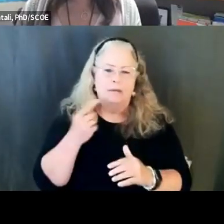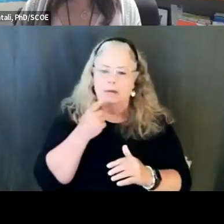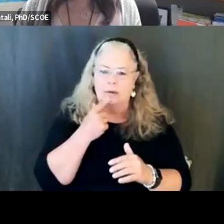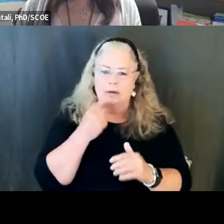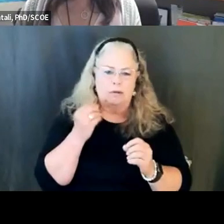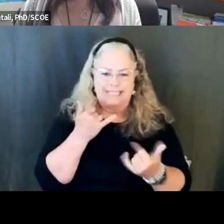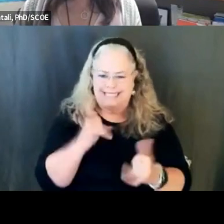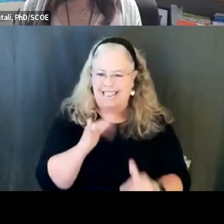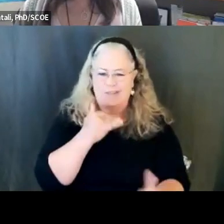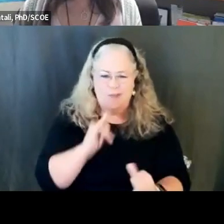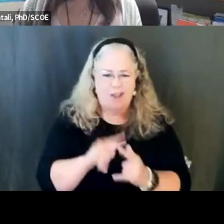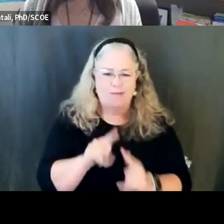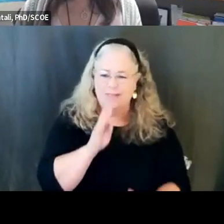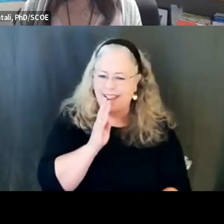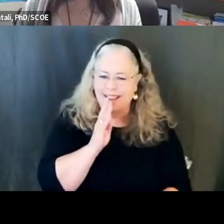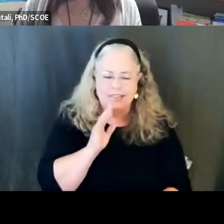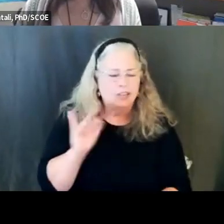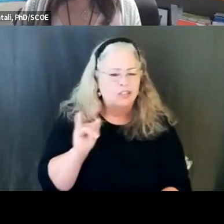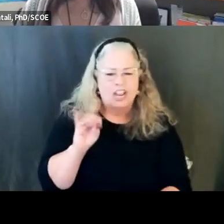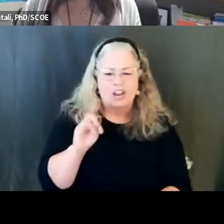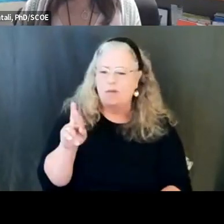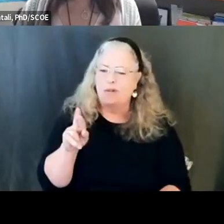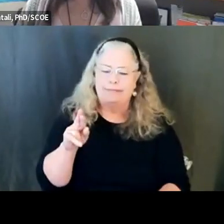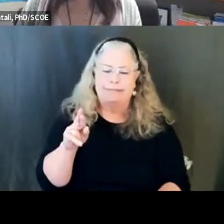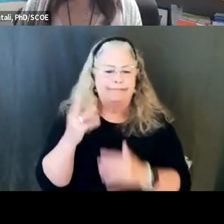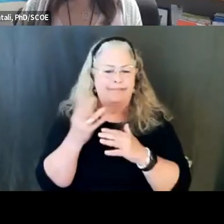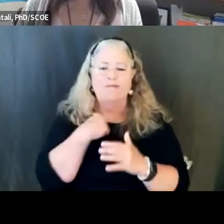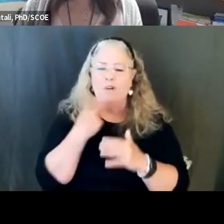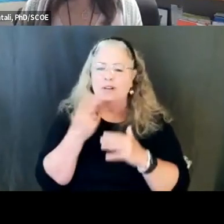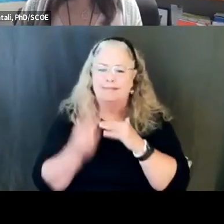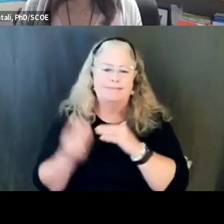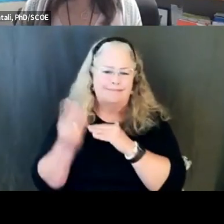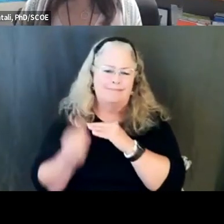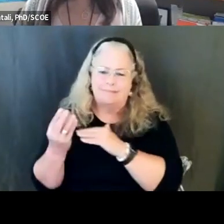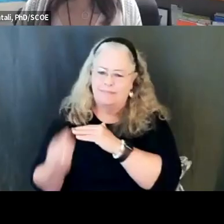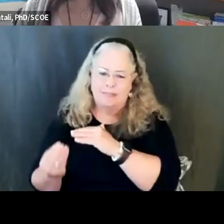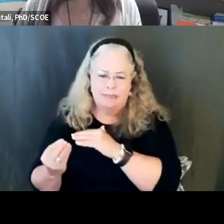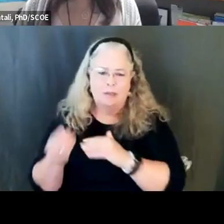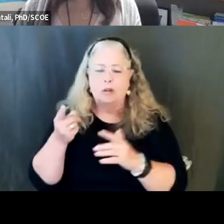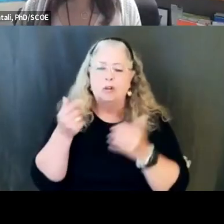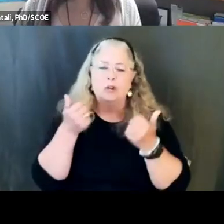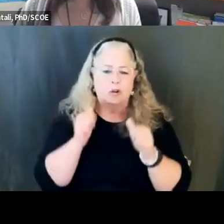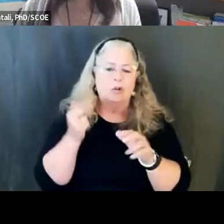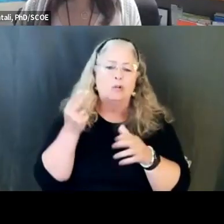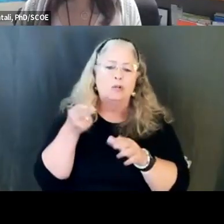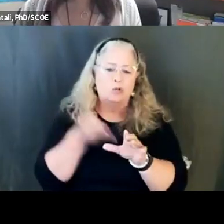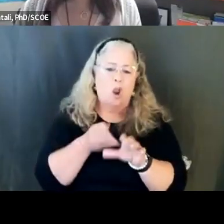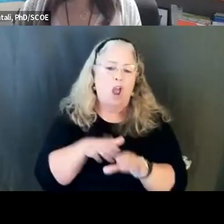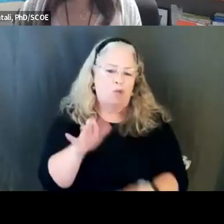do require …inaudible… Lillie Moffett: Jennifer you're cutting out again so maybe… Jennifer Adcock: Okay. Lillie Moffett: You might want to try joining on your phone because I definitely want to